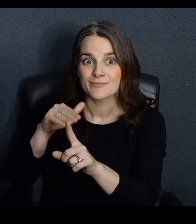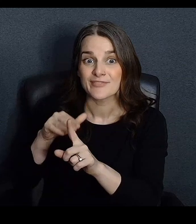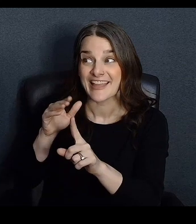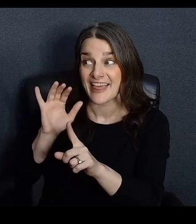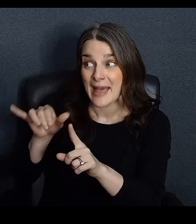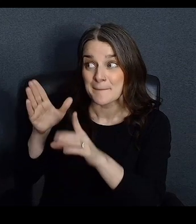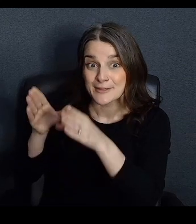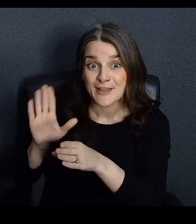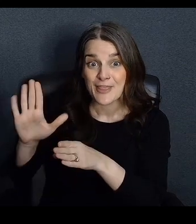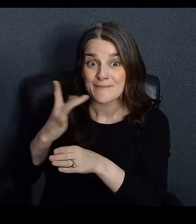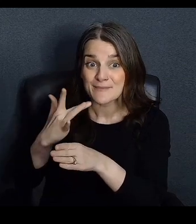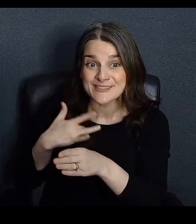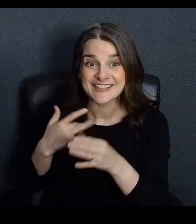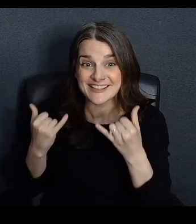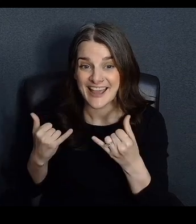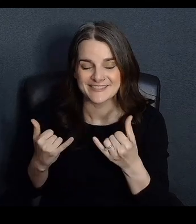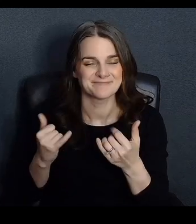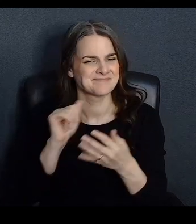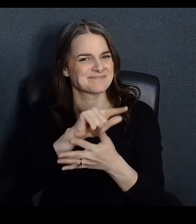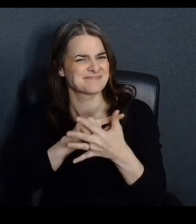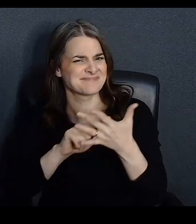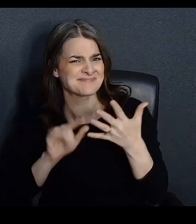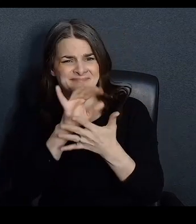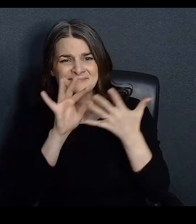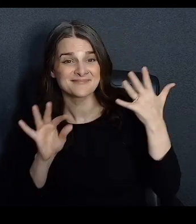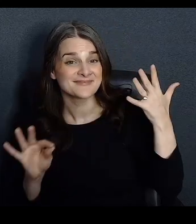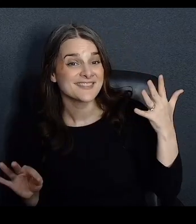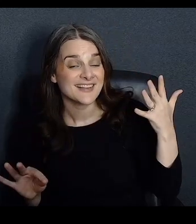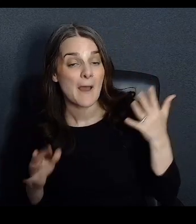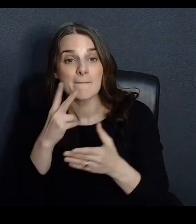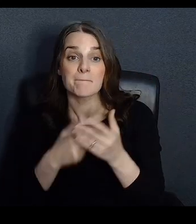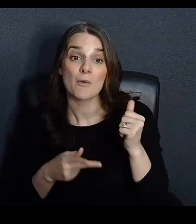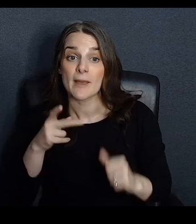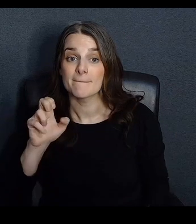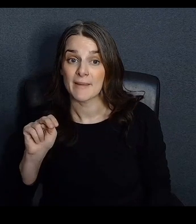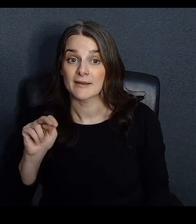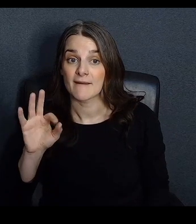It gives you lots of options. And this device is something also that the PenFriend and the Reminder